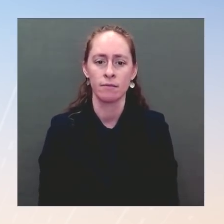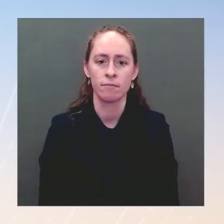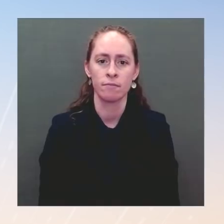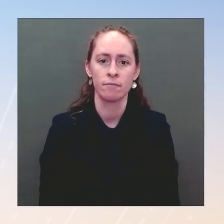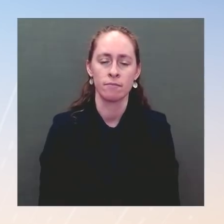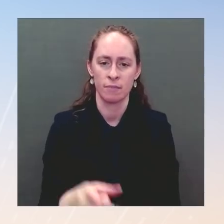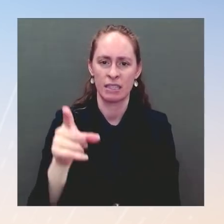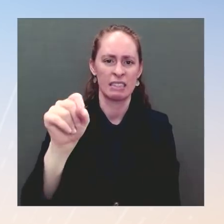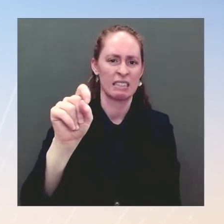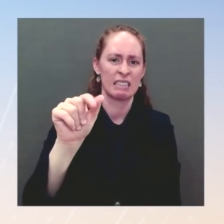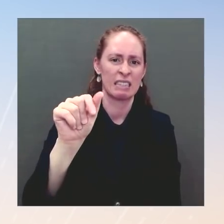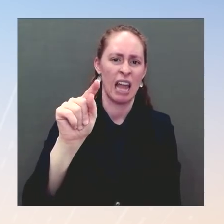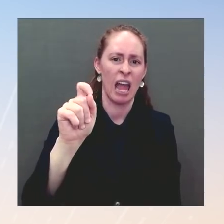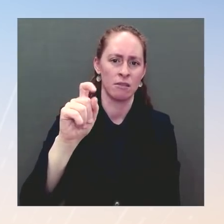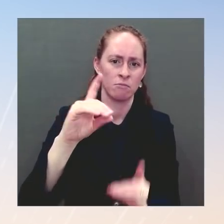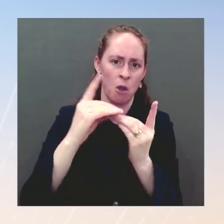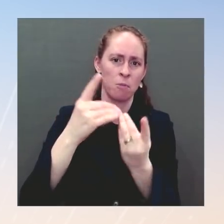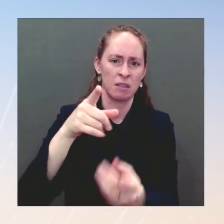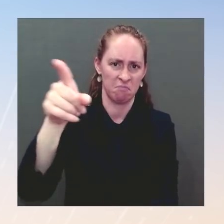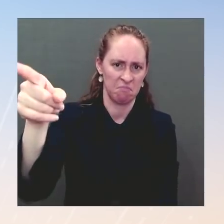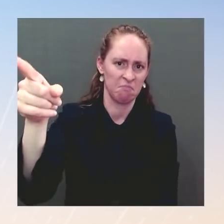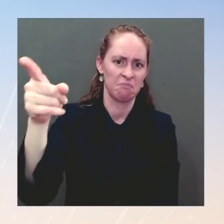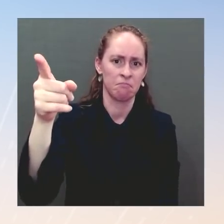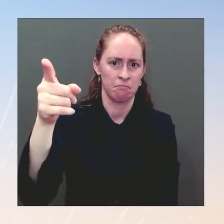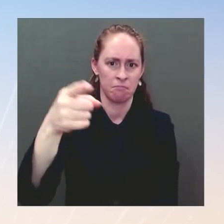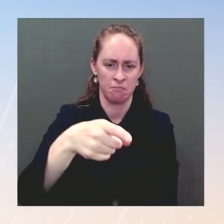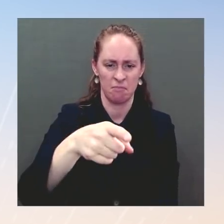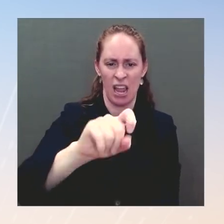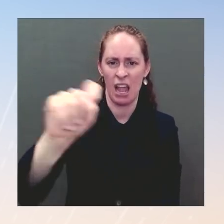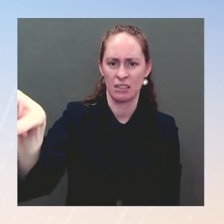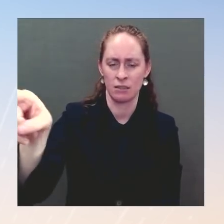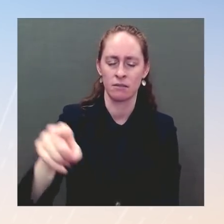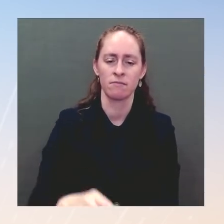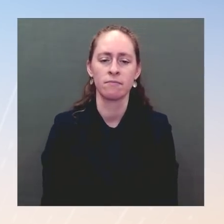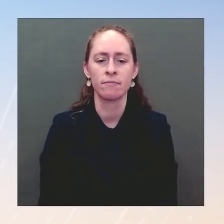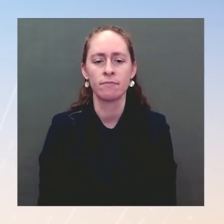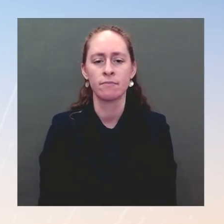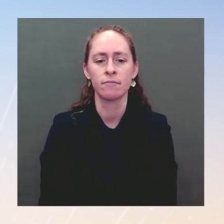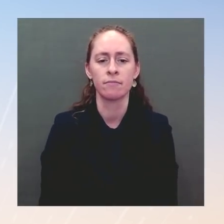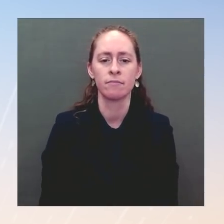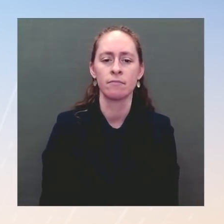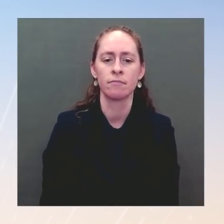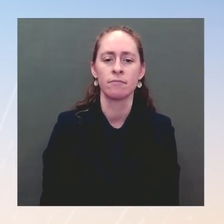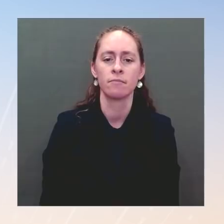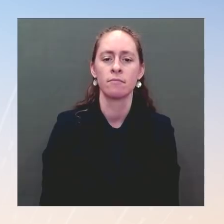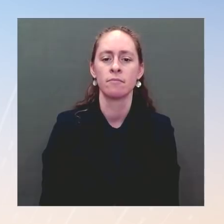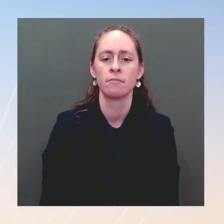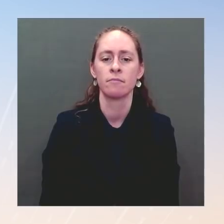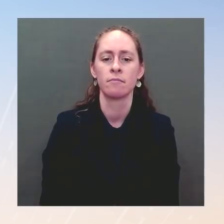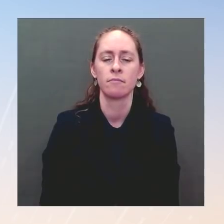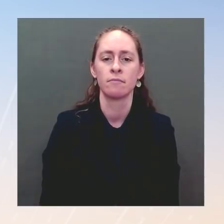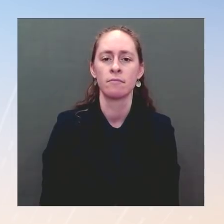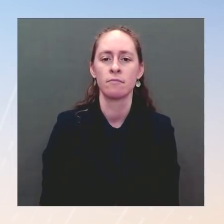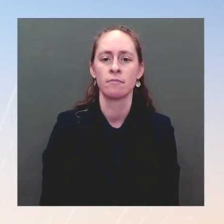so I'd point to them for any updates. Go ahead. The Press: Thank you, Jen. A few on Ukraine. First, the Kremlin has vowed countersanctions in response